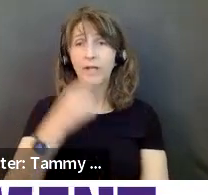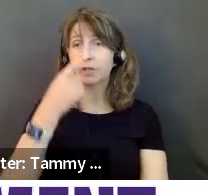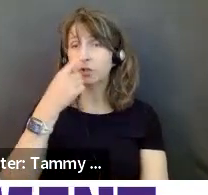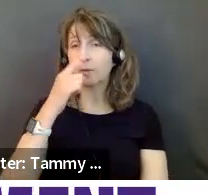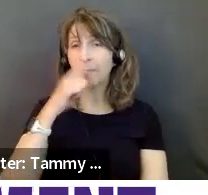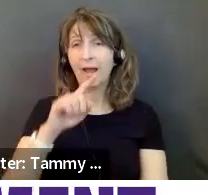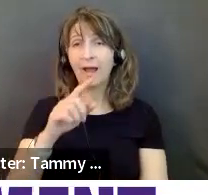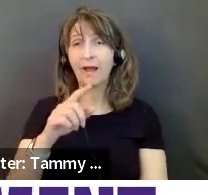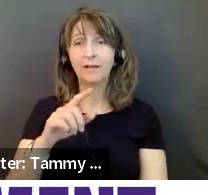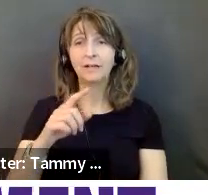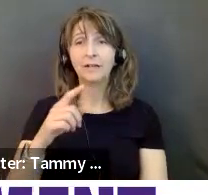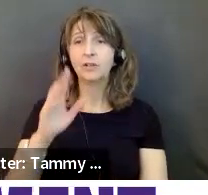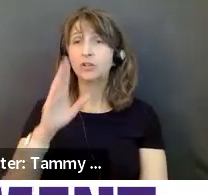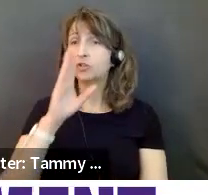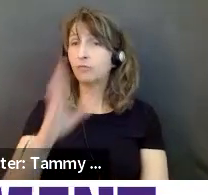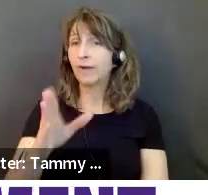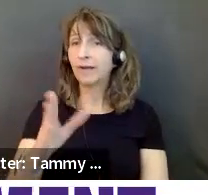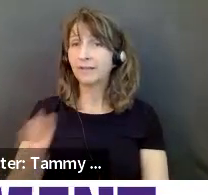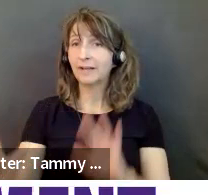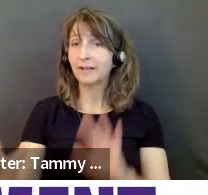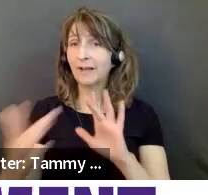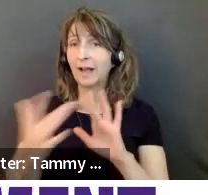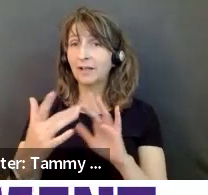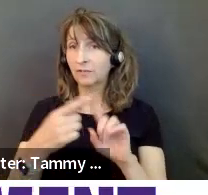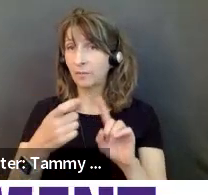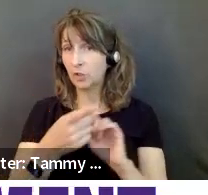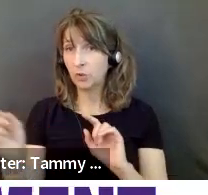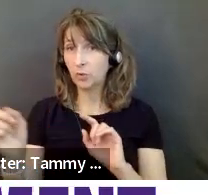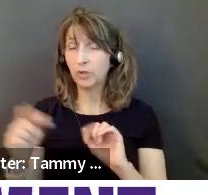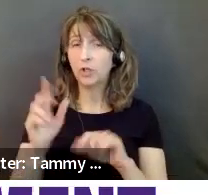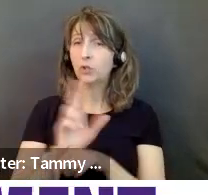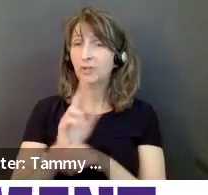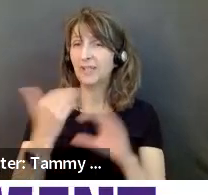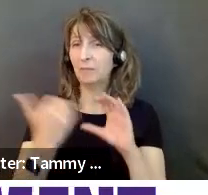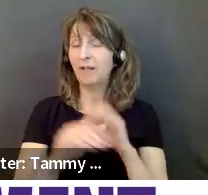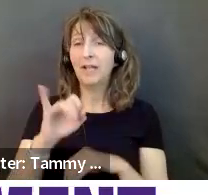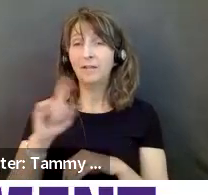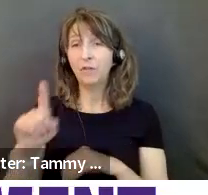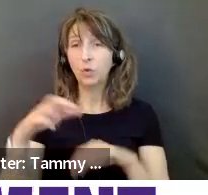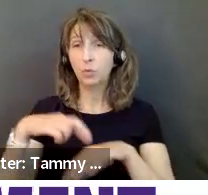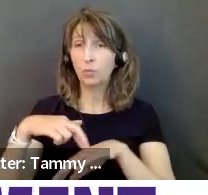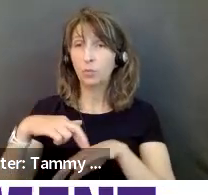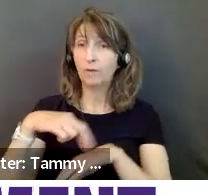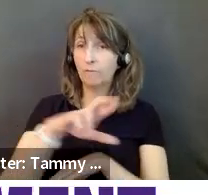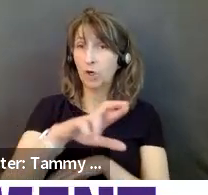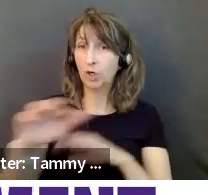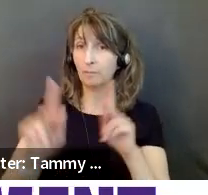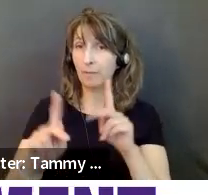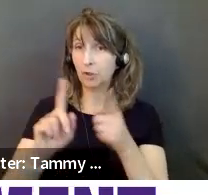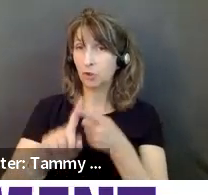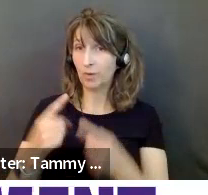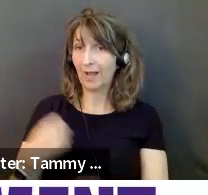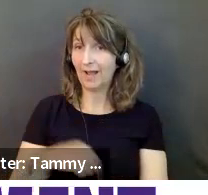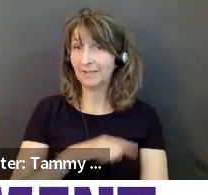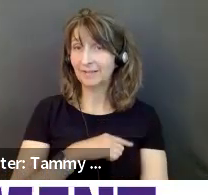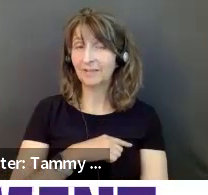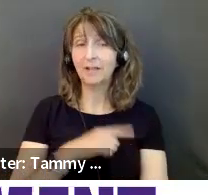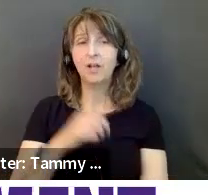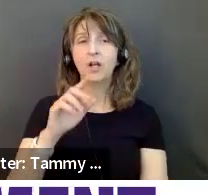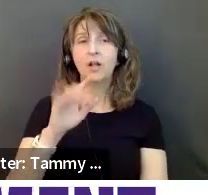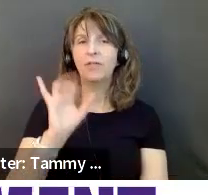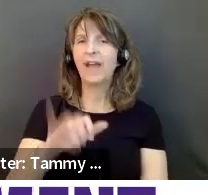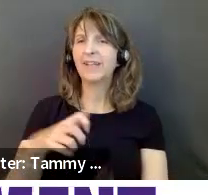If you're referring individuals to us for assistance, the ticket to work hotline number that you saw on the previous slide would be the best way to get to them.